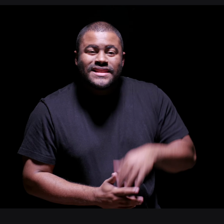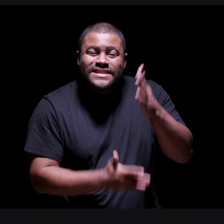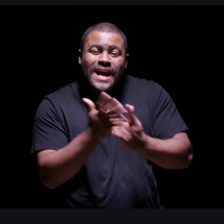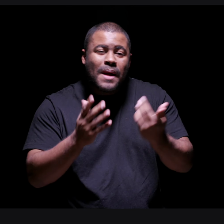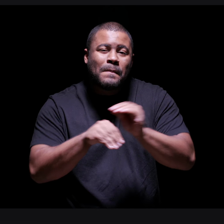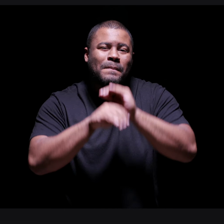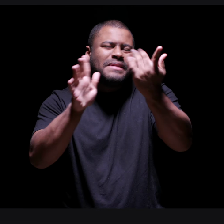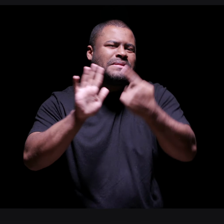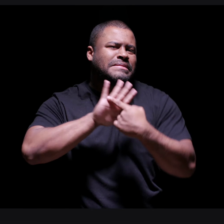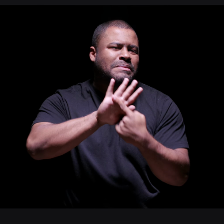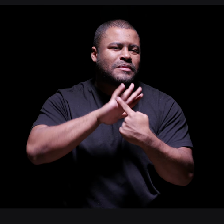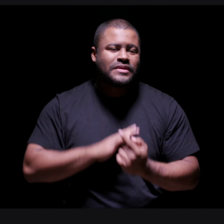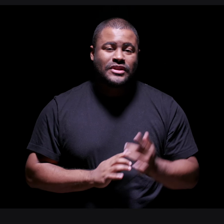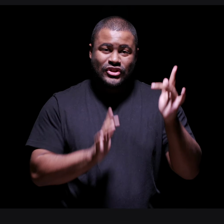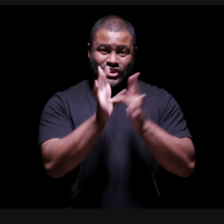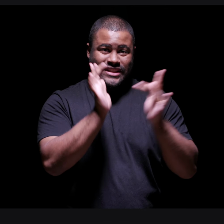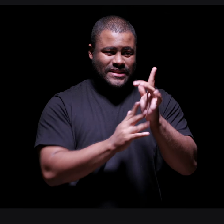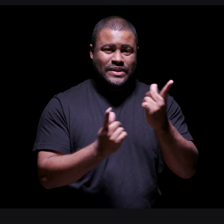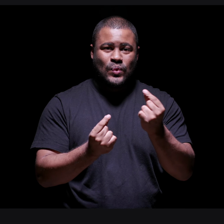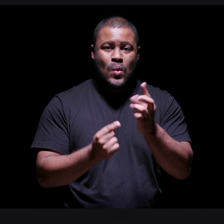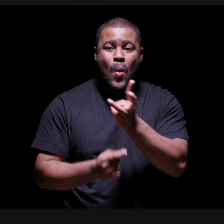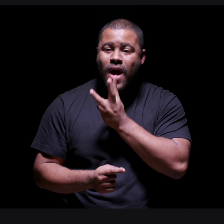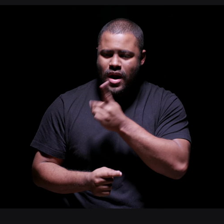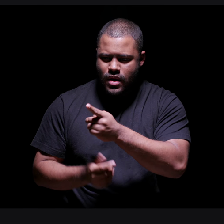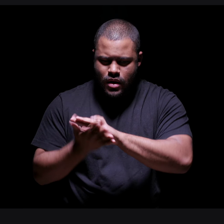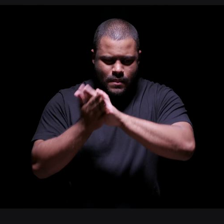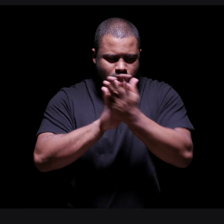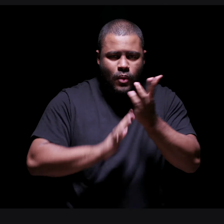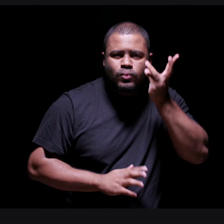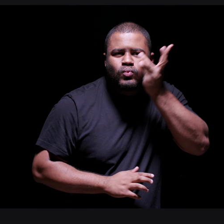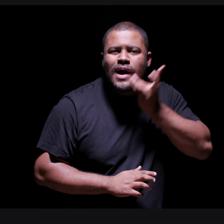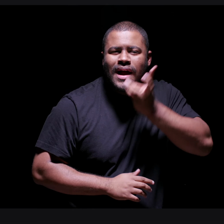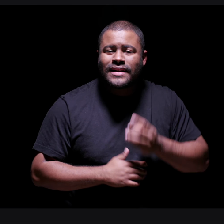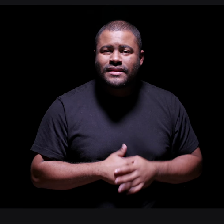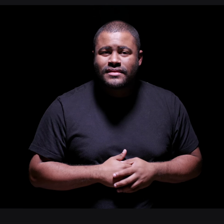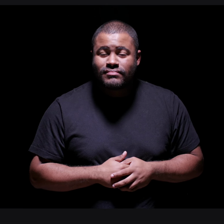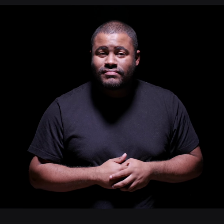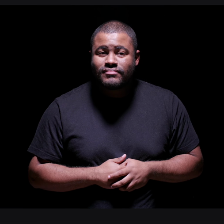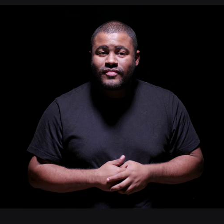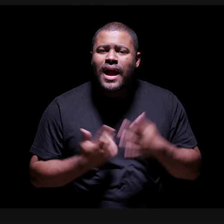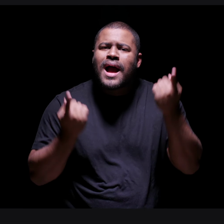Some of them were miraculous like what Jesus did at a wedding that had run out of wine,